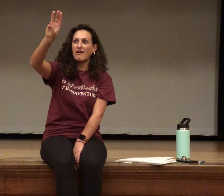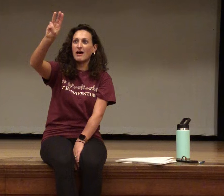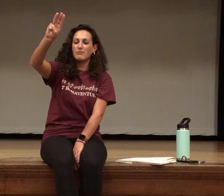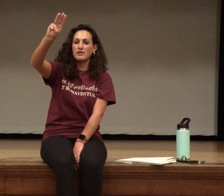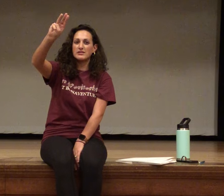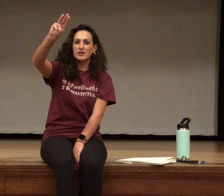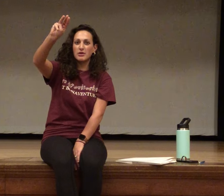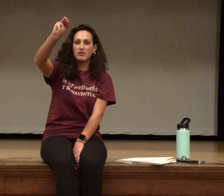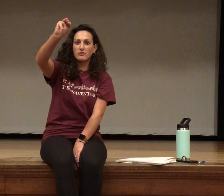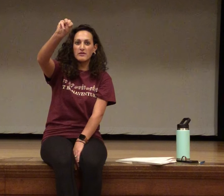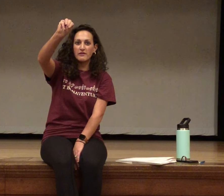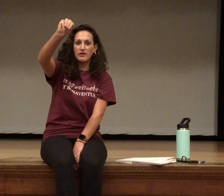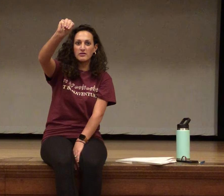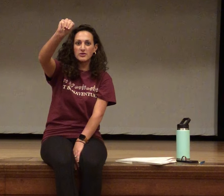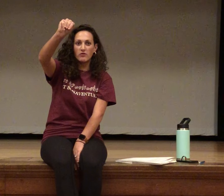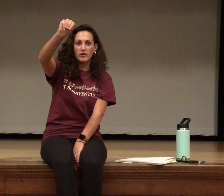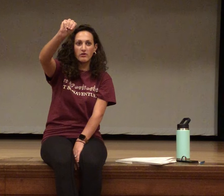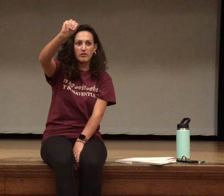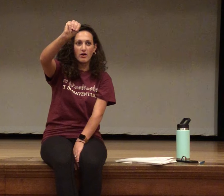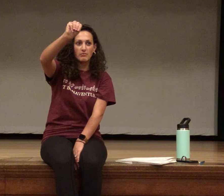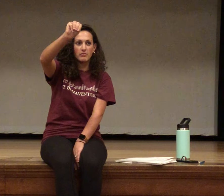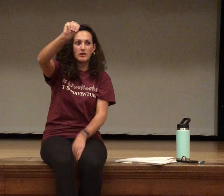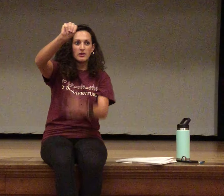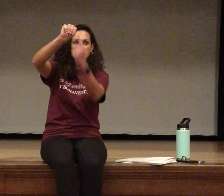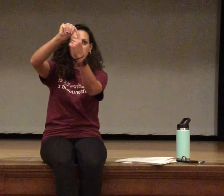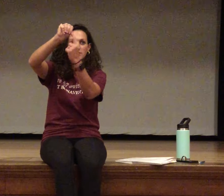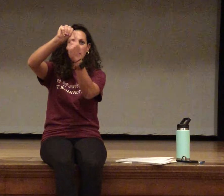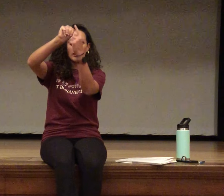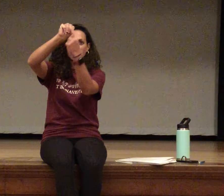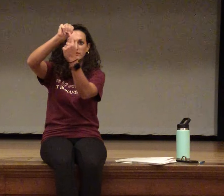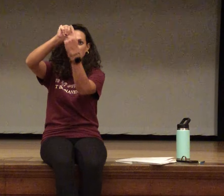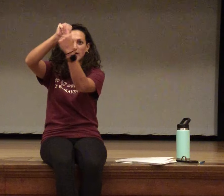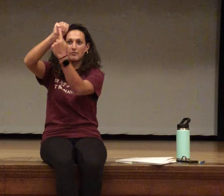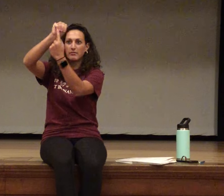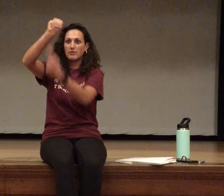m is going to be three fingers over your thumb so to me it kind of looks like an m